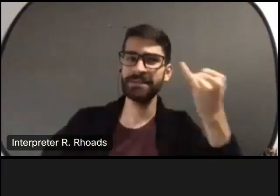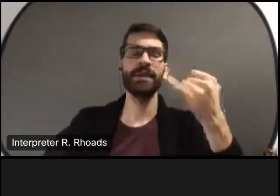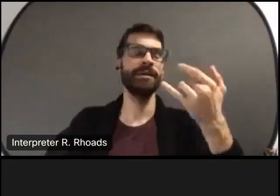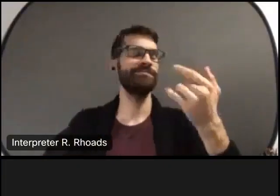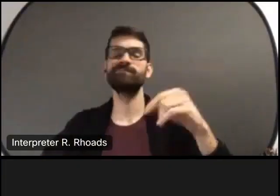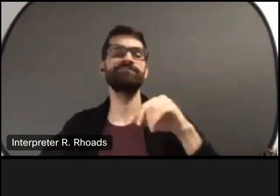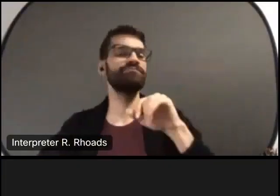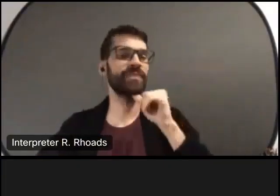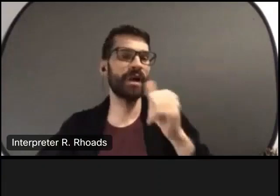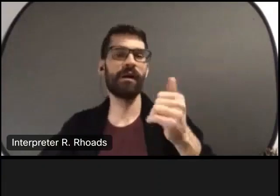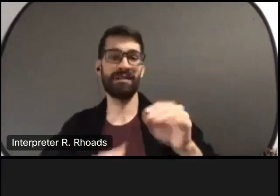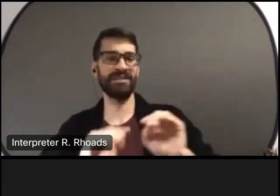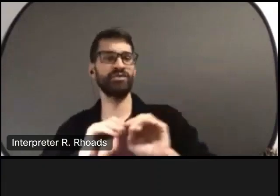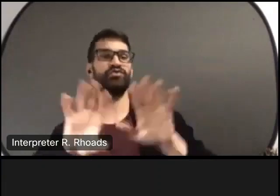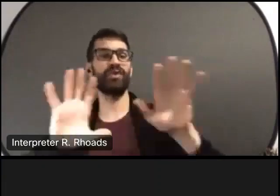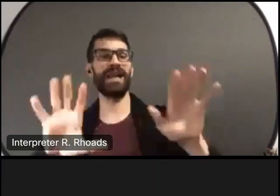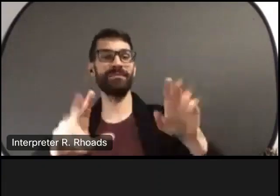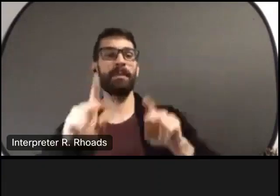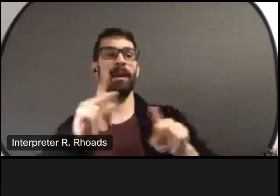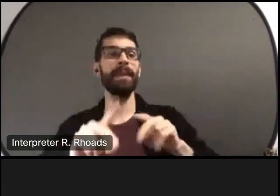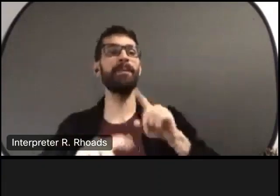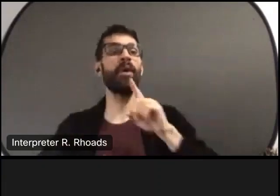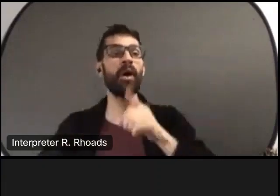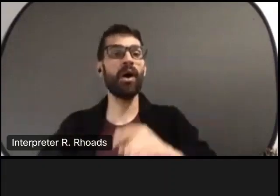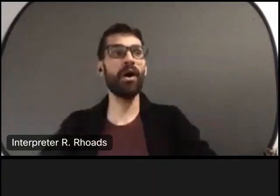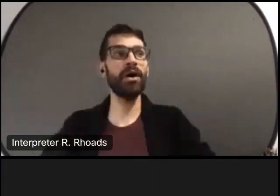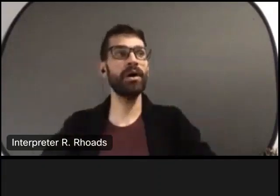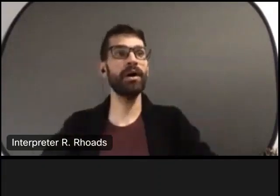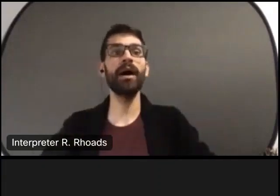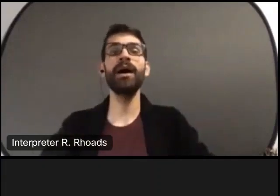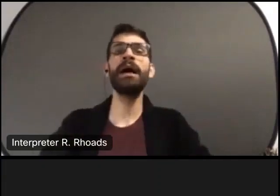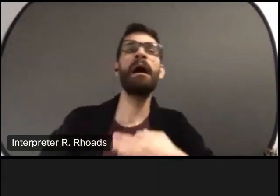if people are actually being selected. If you're in person and someone raises their hand and then